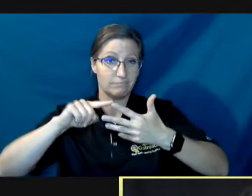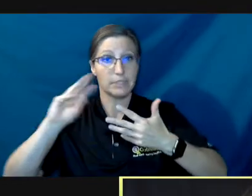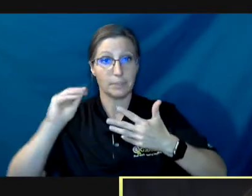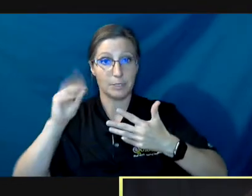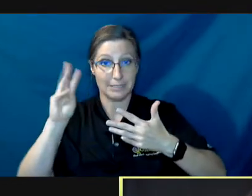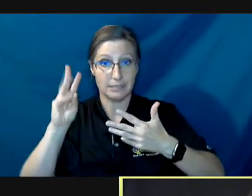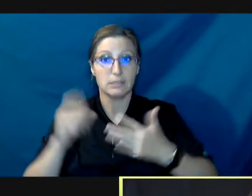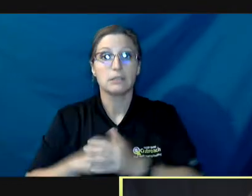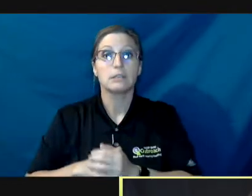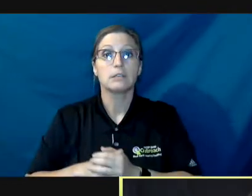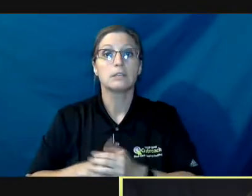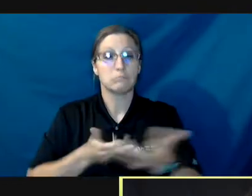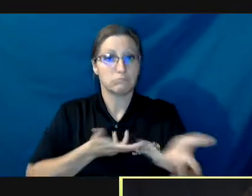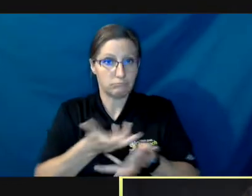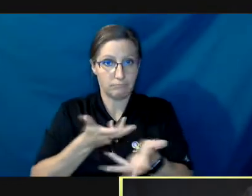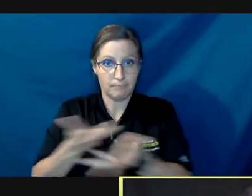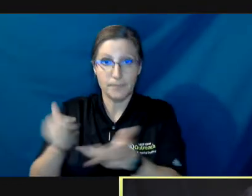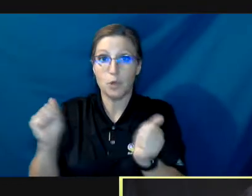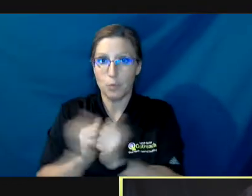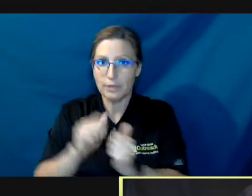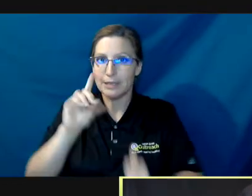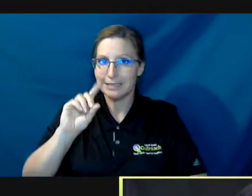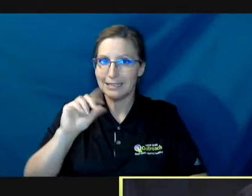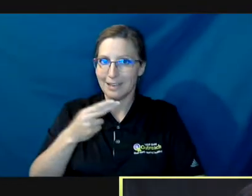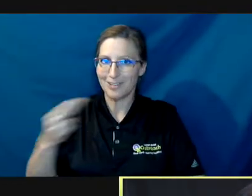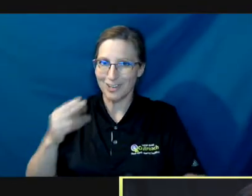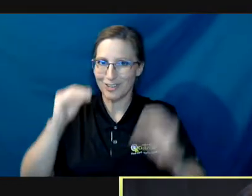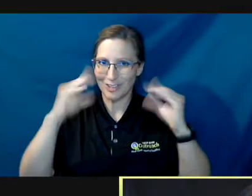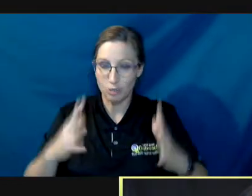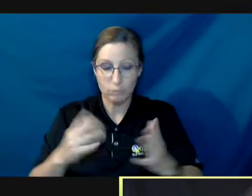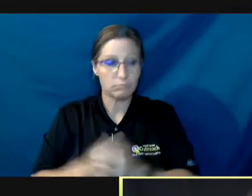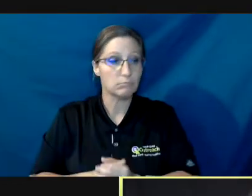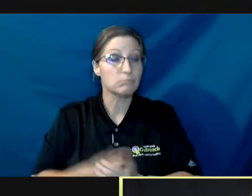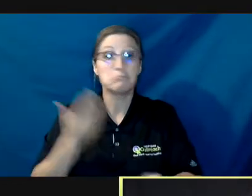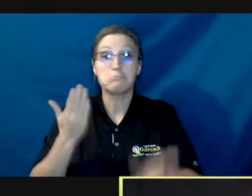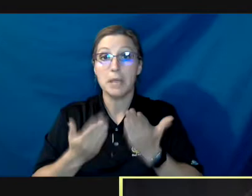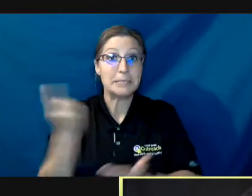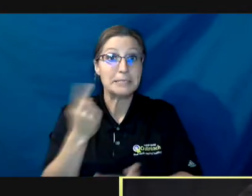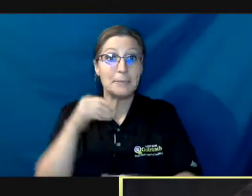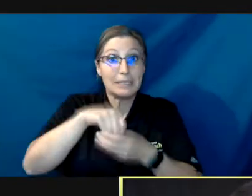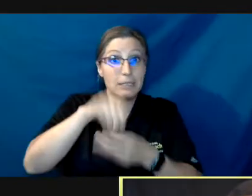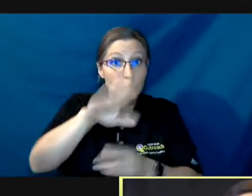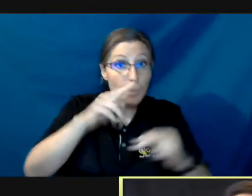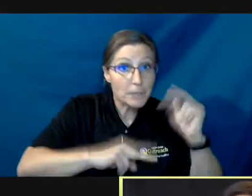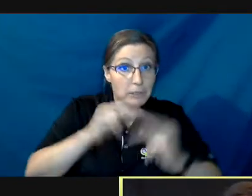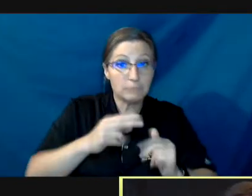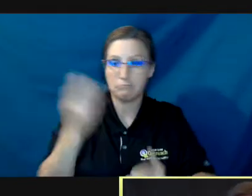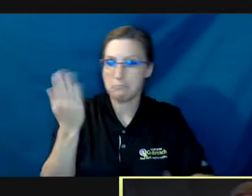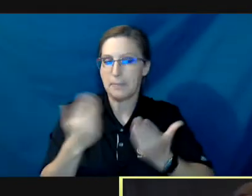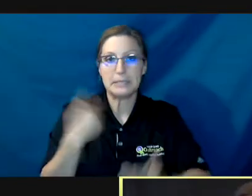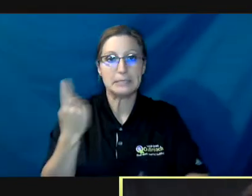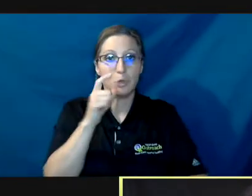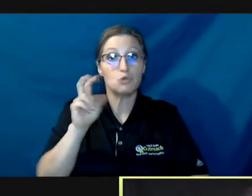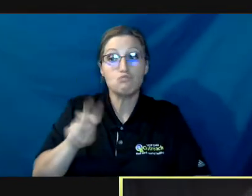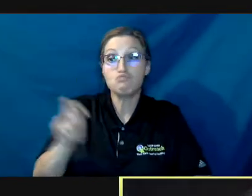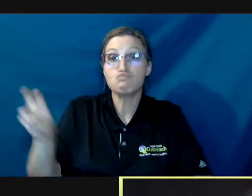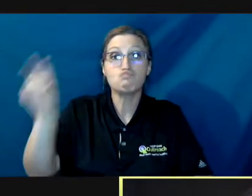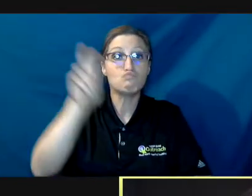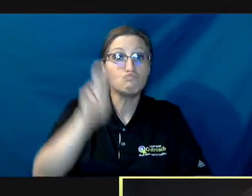the DHH teacher. Now the DHH teacher may be someone in your building. They may be someone itinerant who you may not see as often